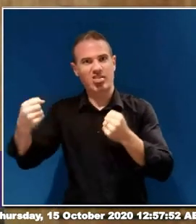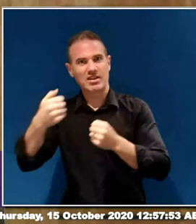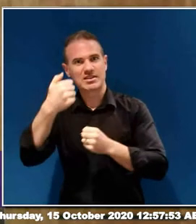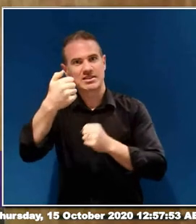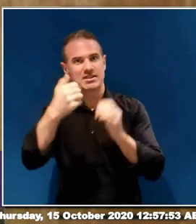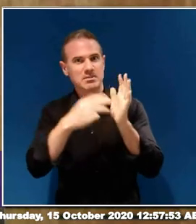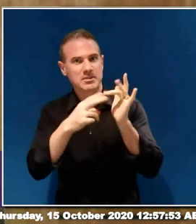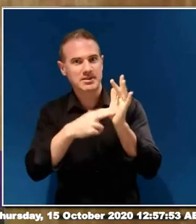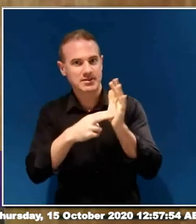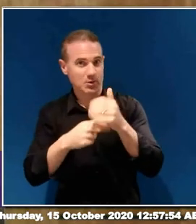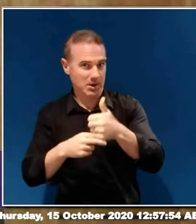Thank you.